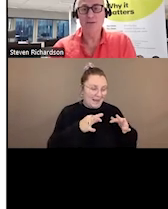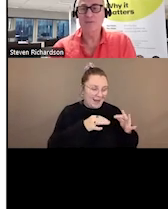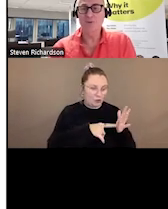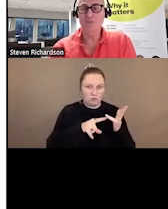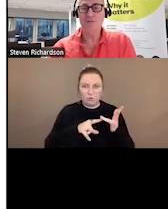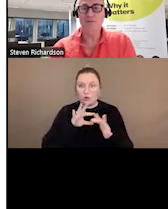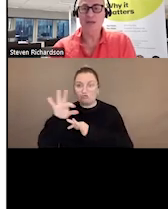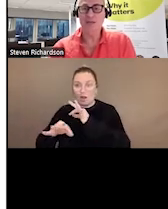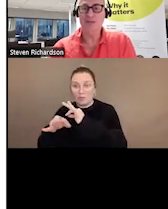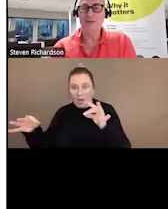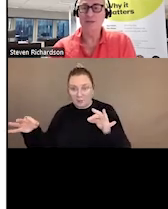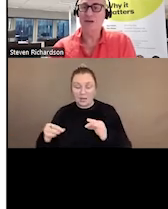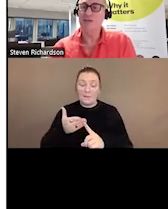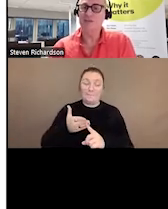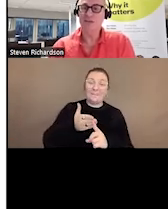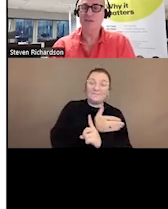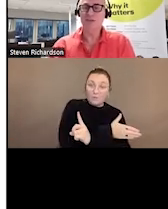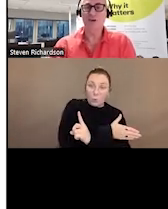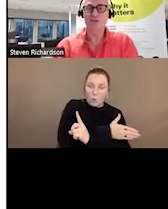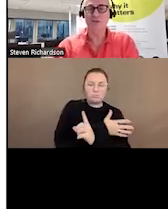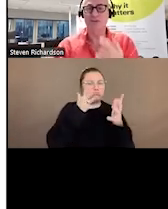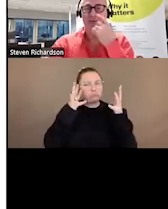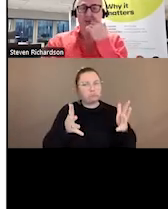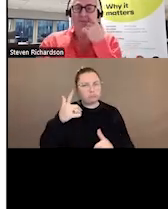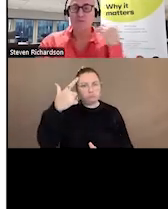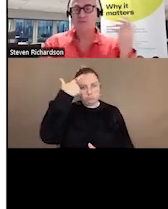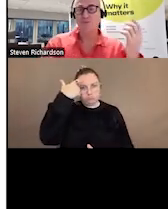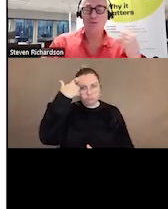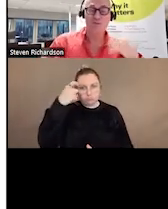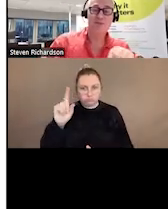there needs to be lots of things taken into consideration. First of all, you need to